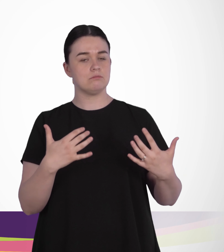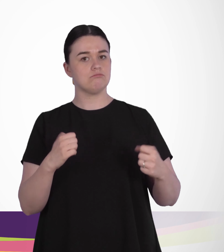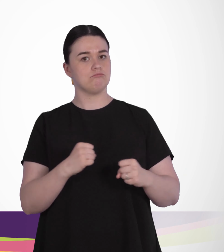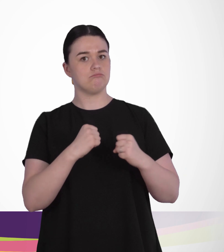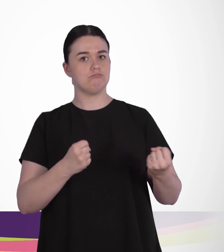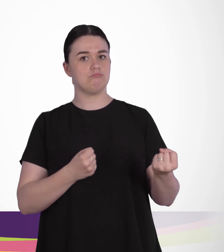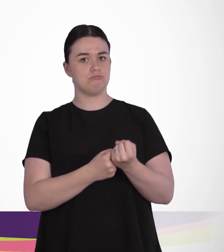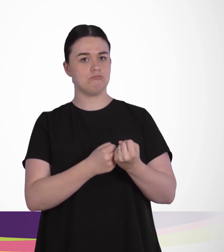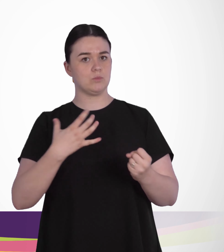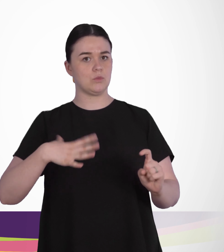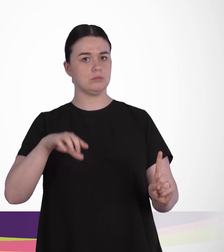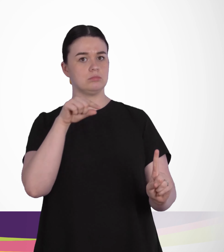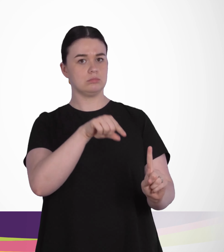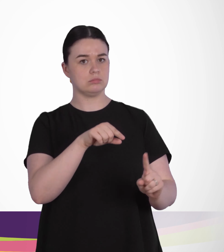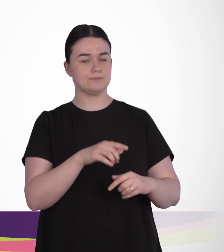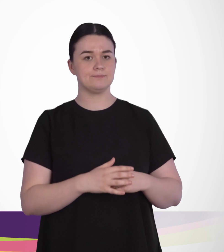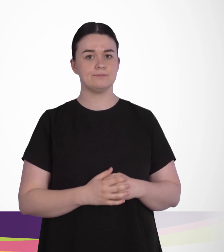with a small number of stakeholders